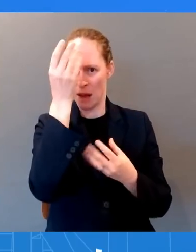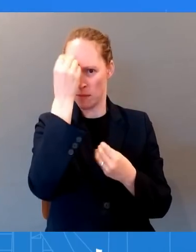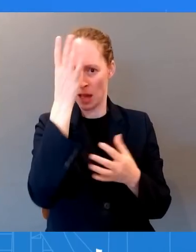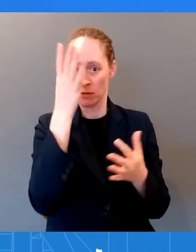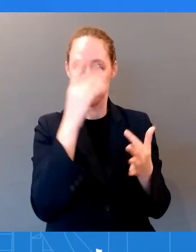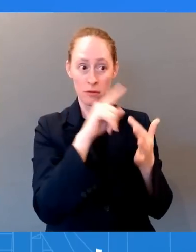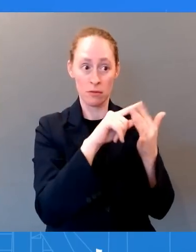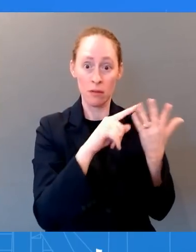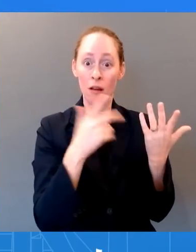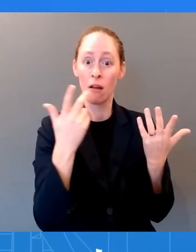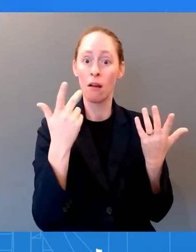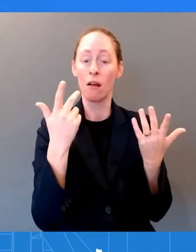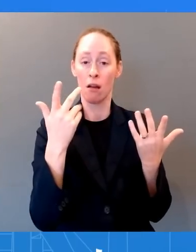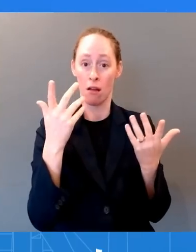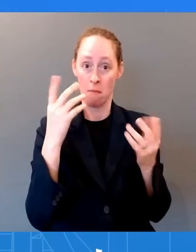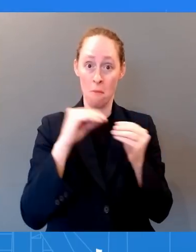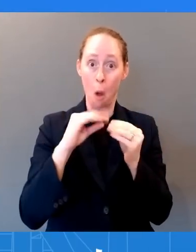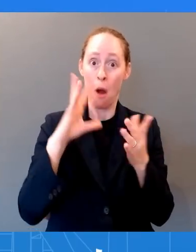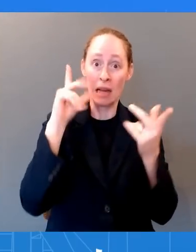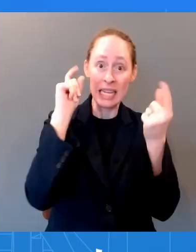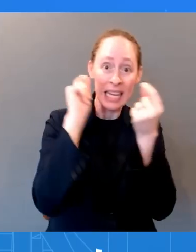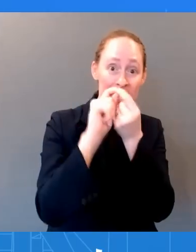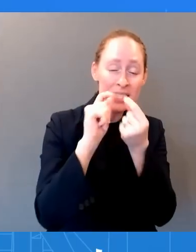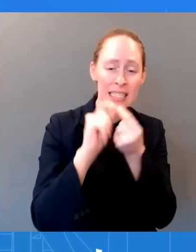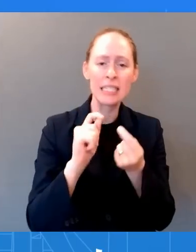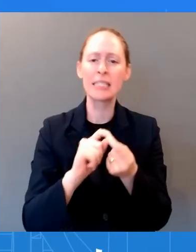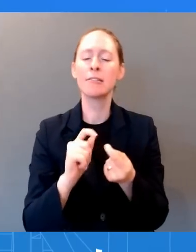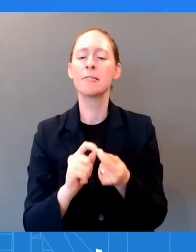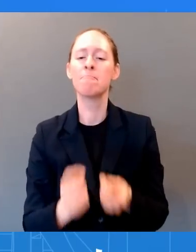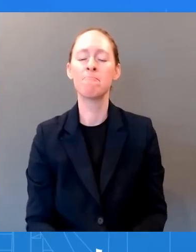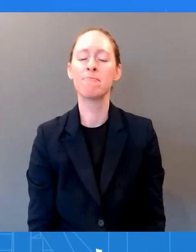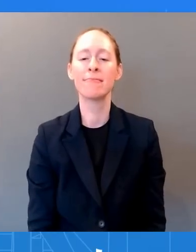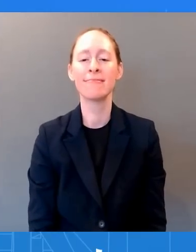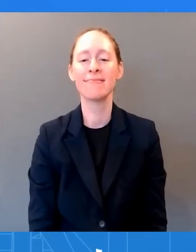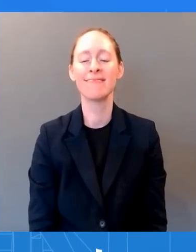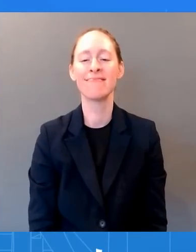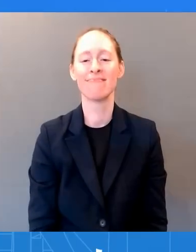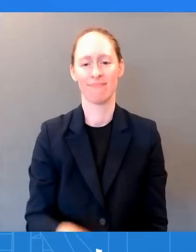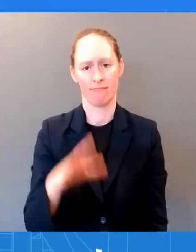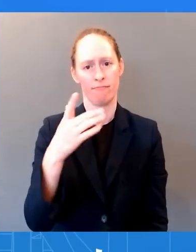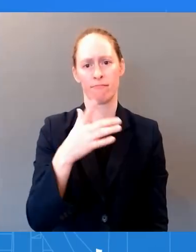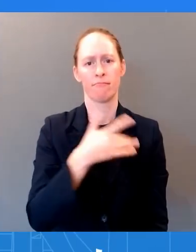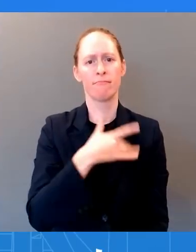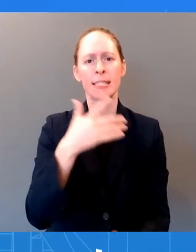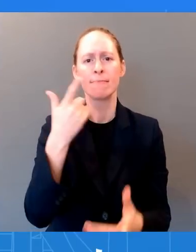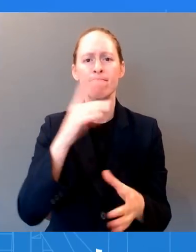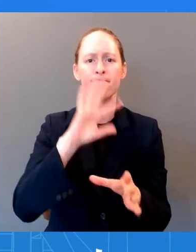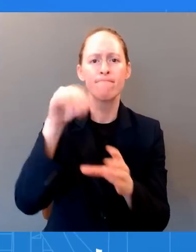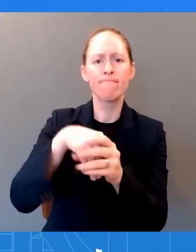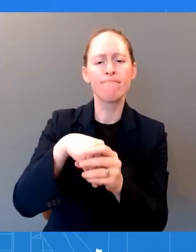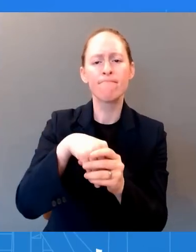in the President's classified materials -- this is what this would be considered -- or daily briefings on sensitive national security